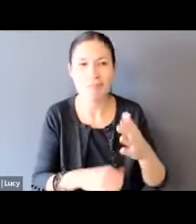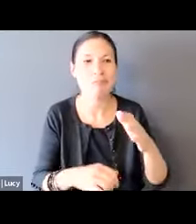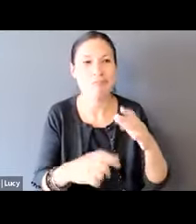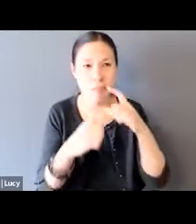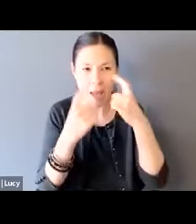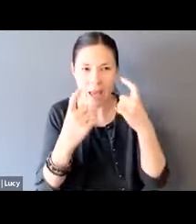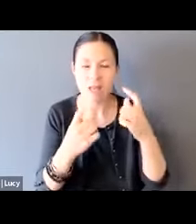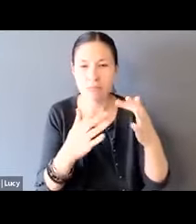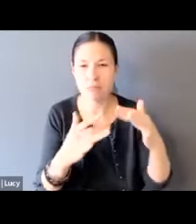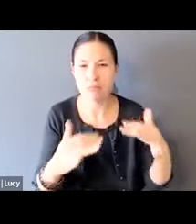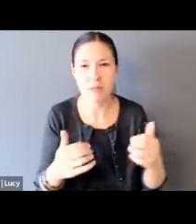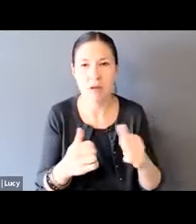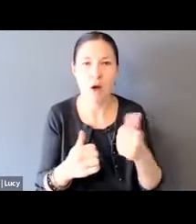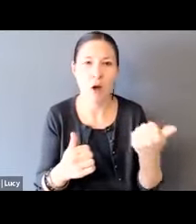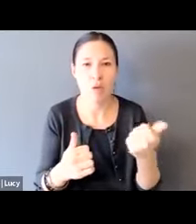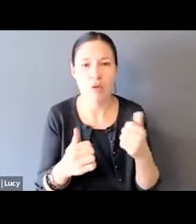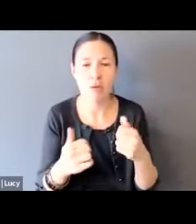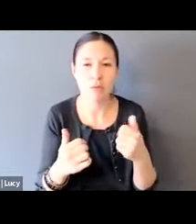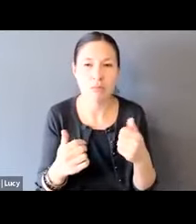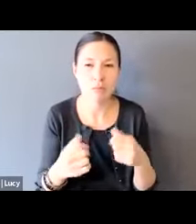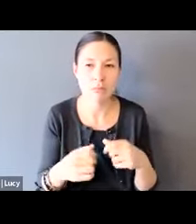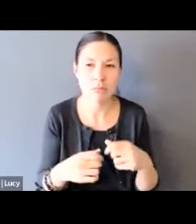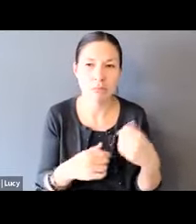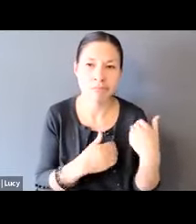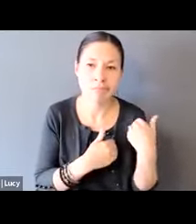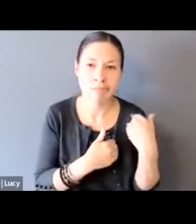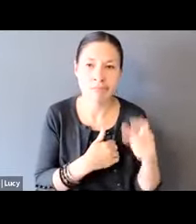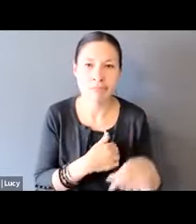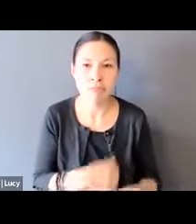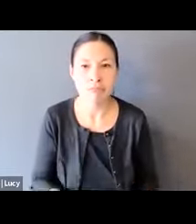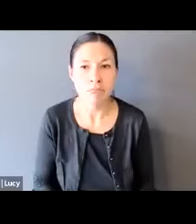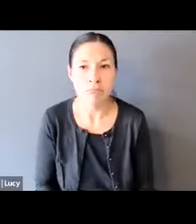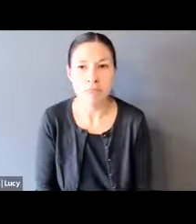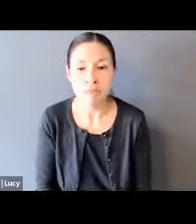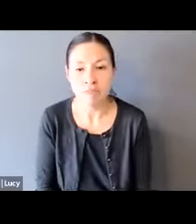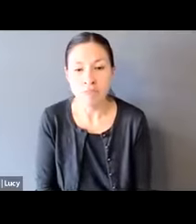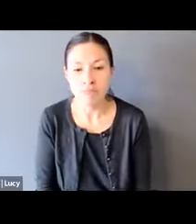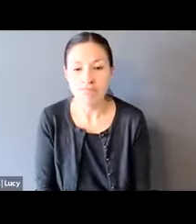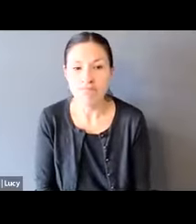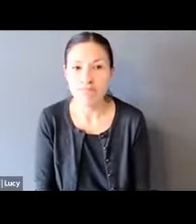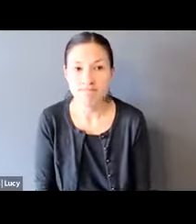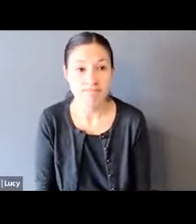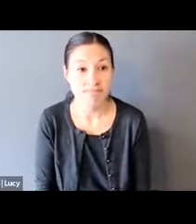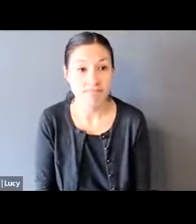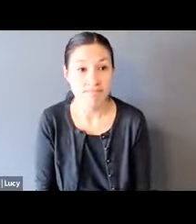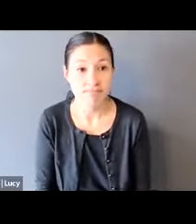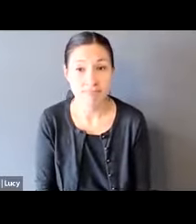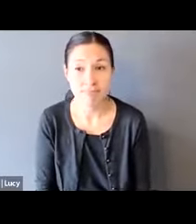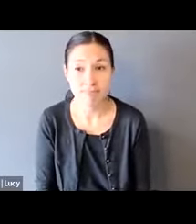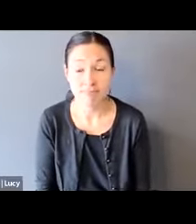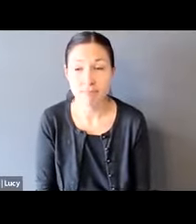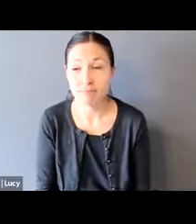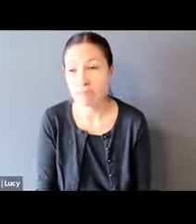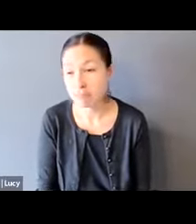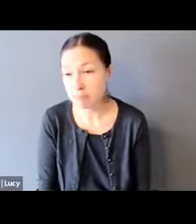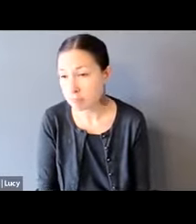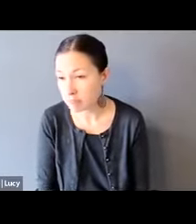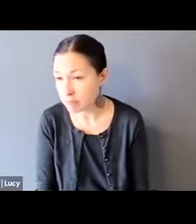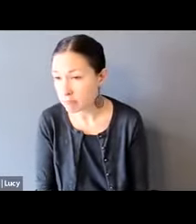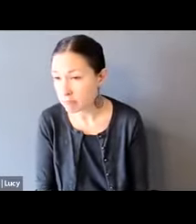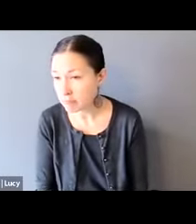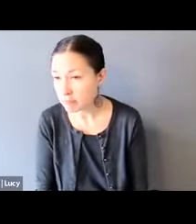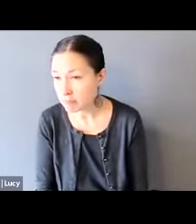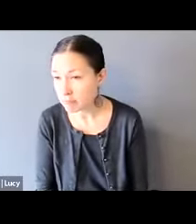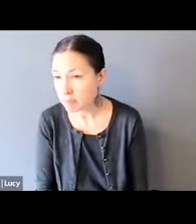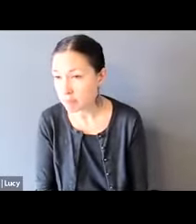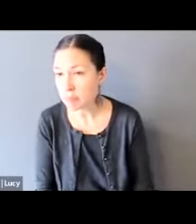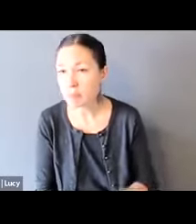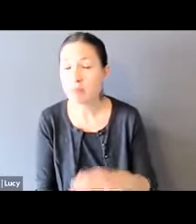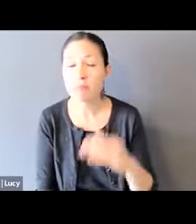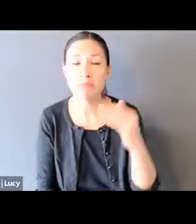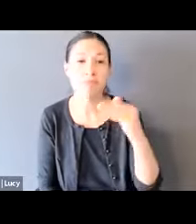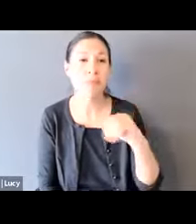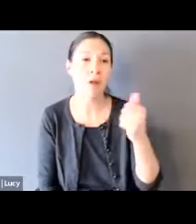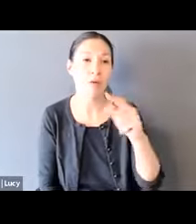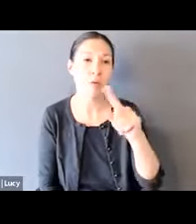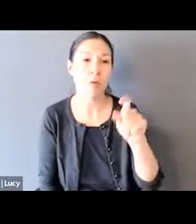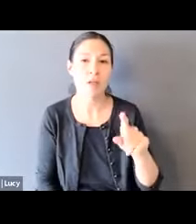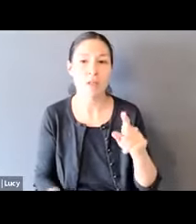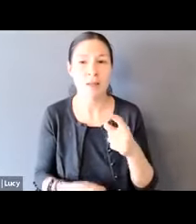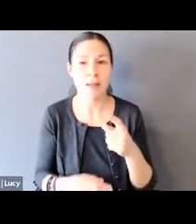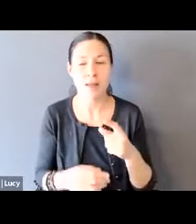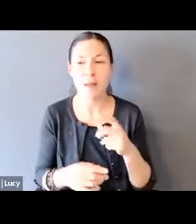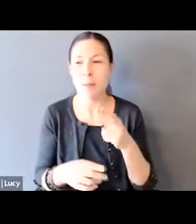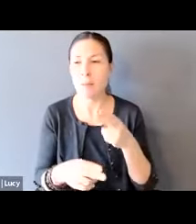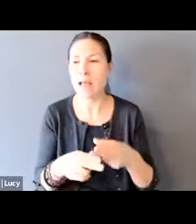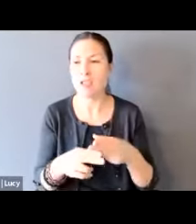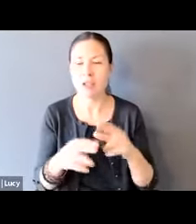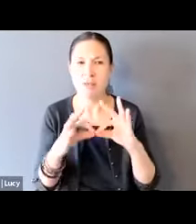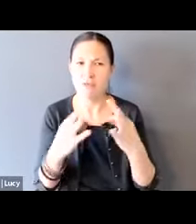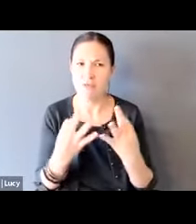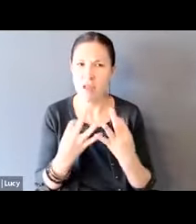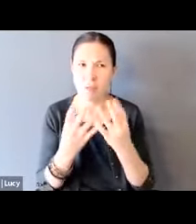I see also the question: family visits are important to stay connected to our family.